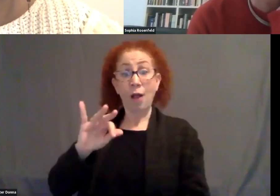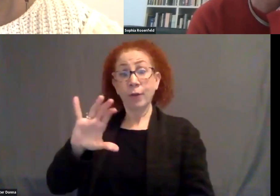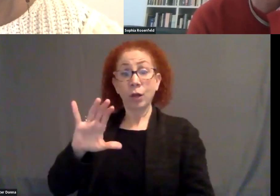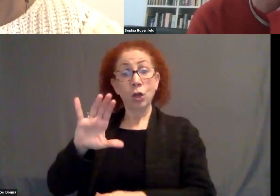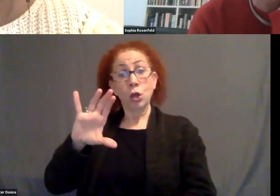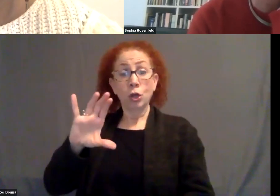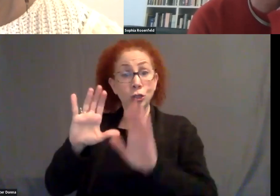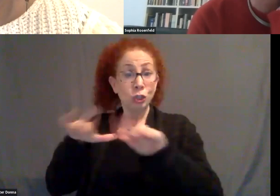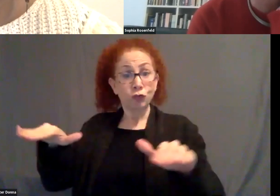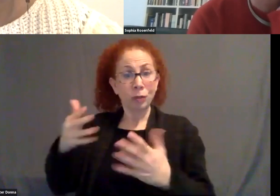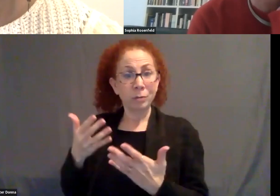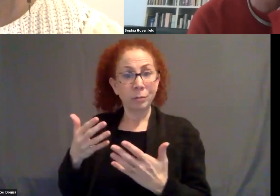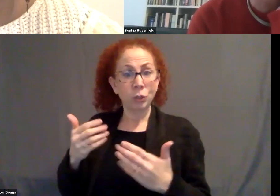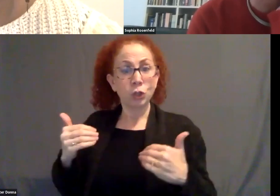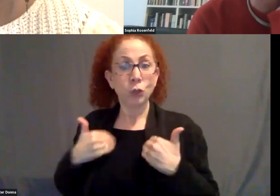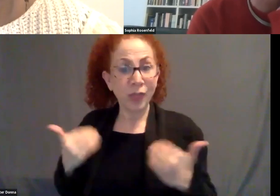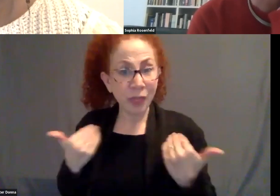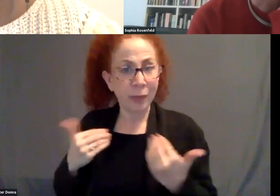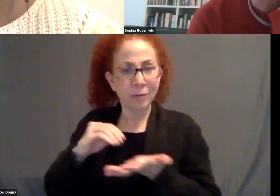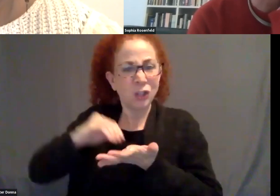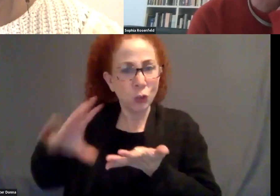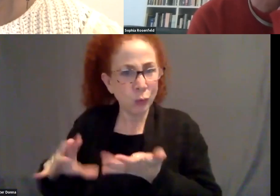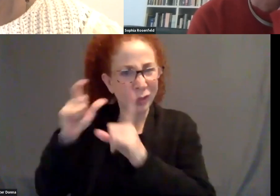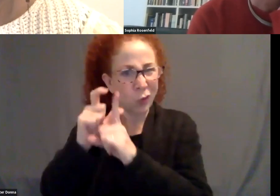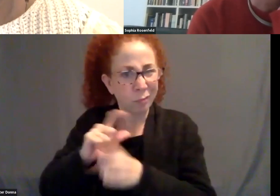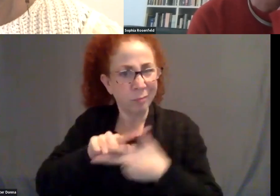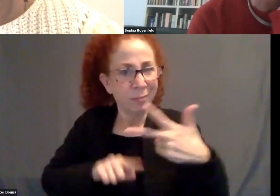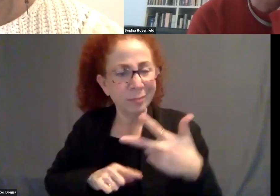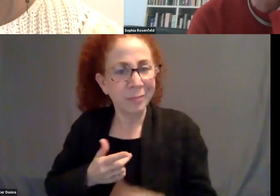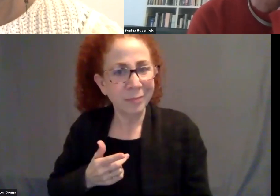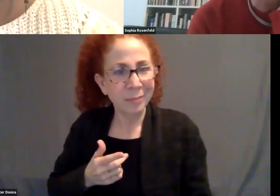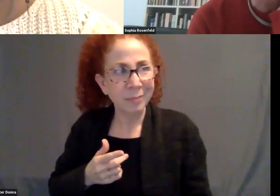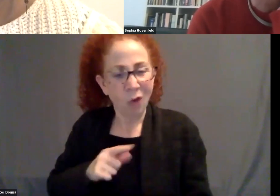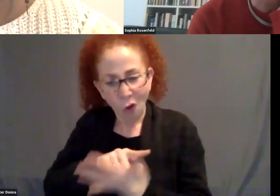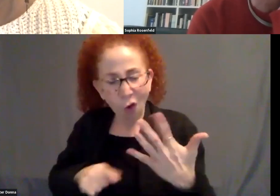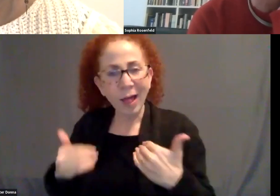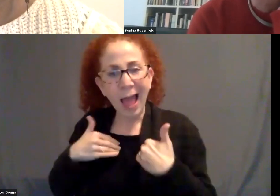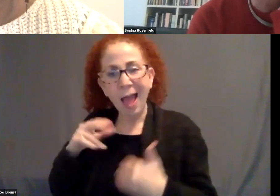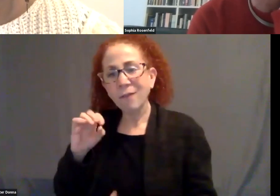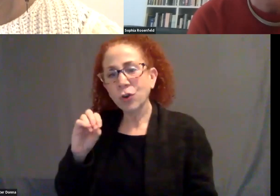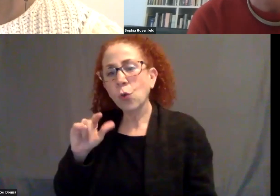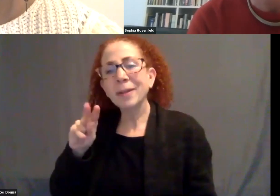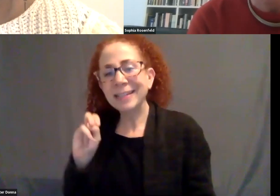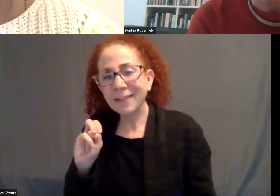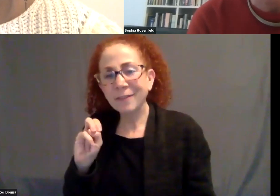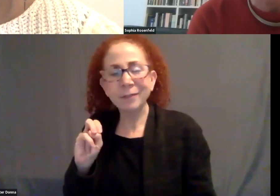Children, youth, students, all of which have normative qualities about them, but for any historian